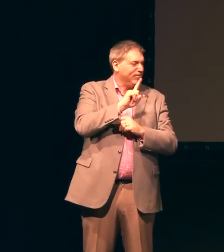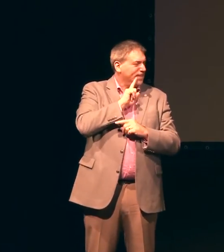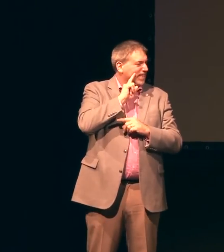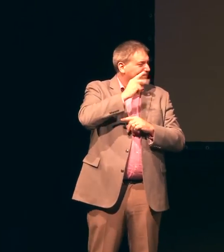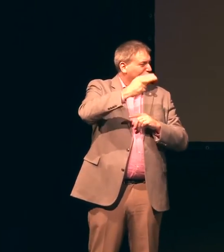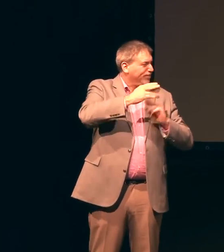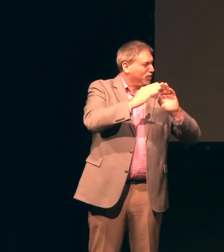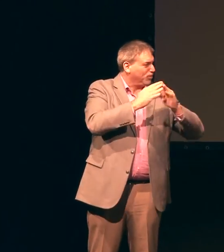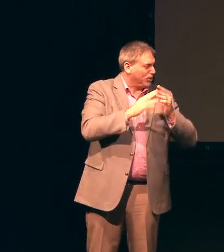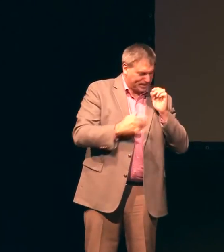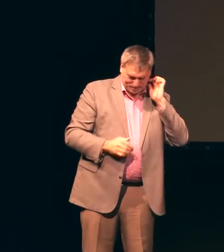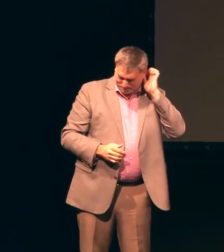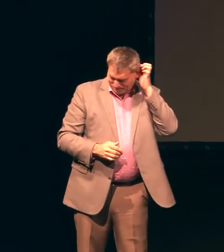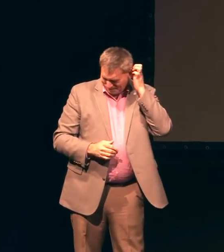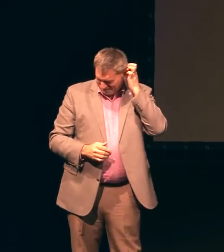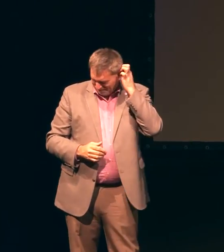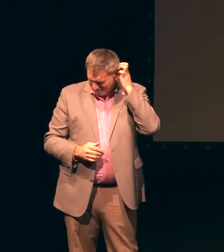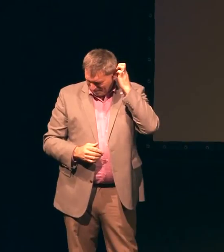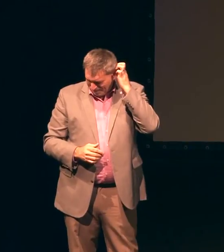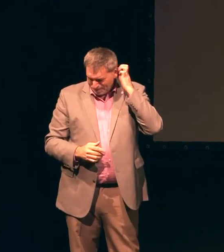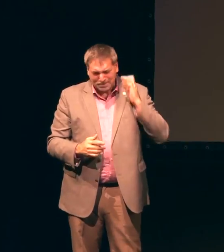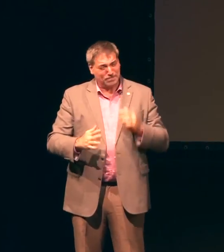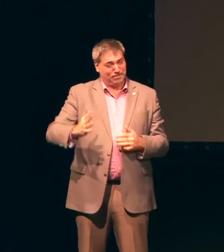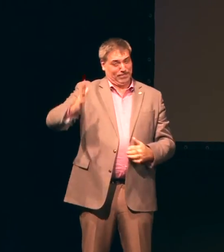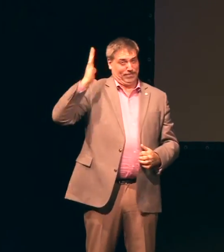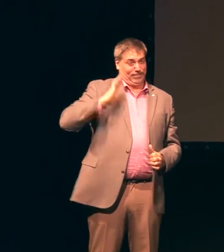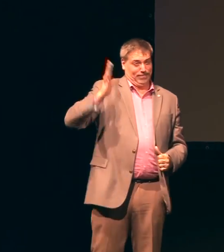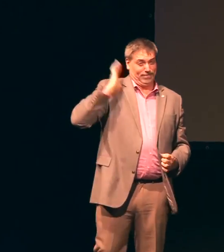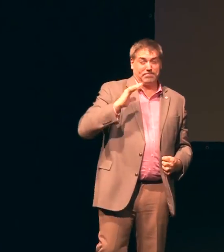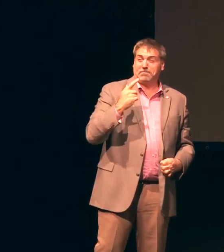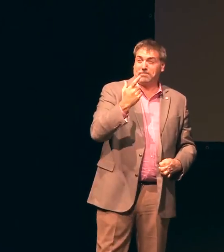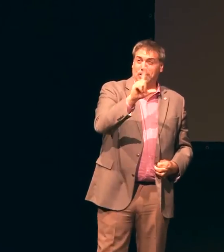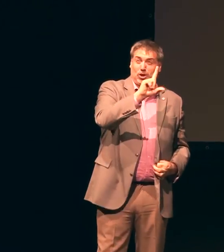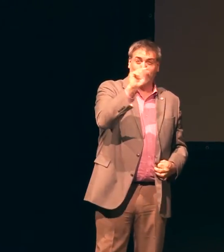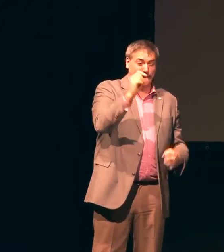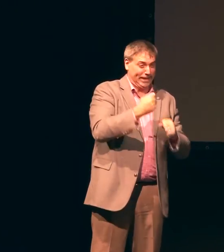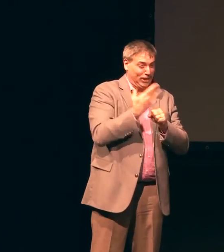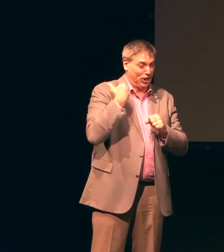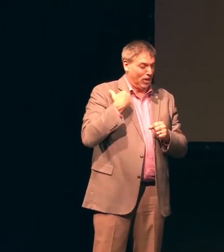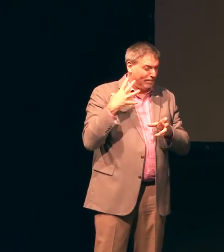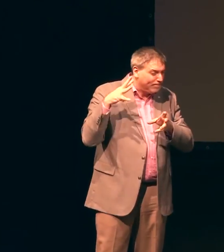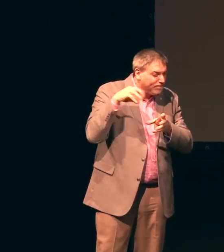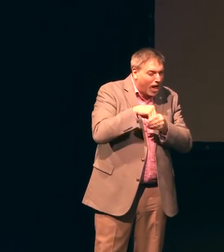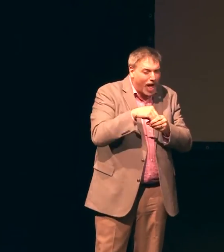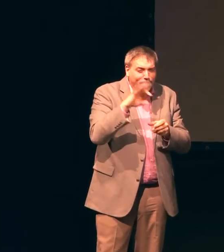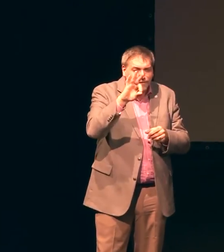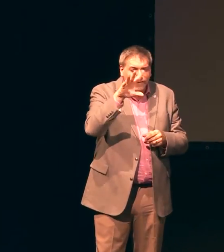and we talk about the needs of the Deaf and hard of hearing community. About 20 years